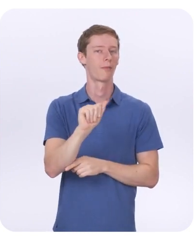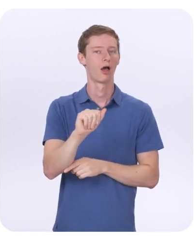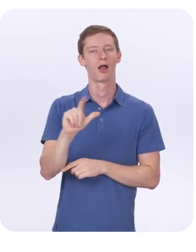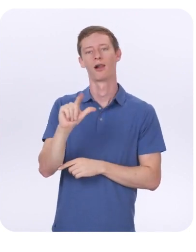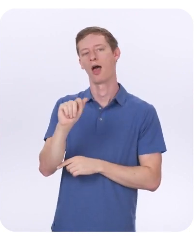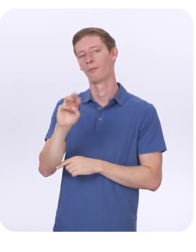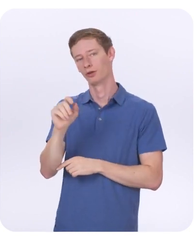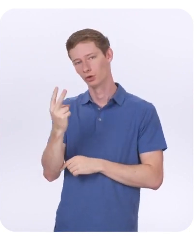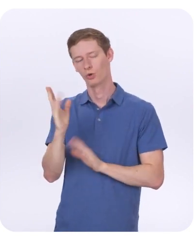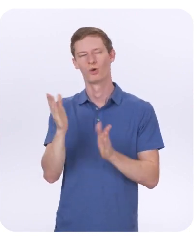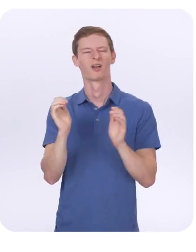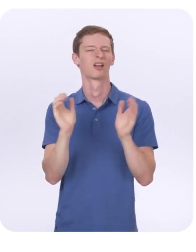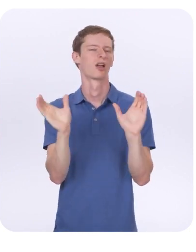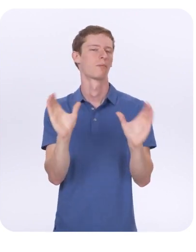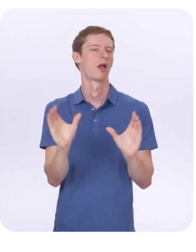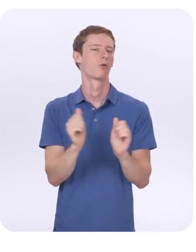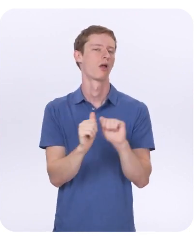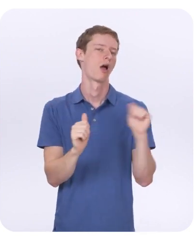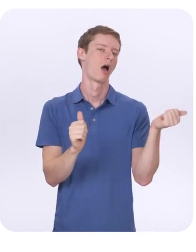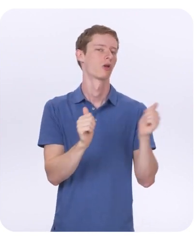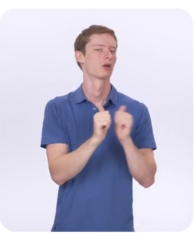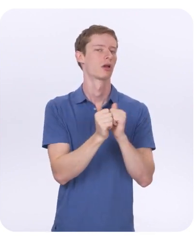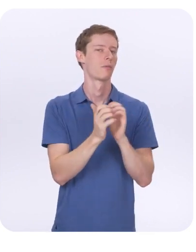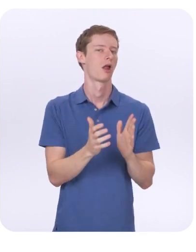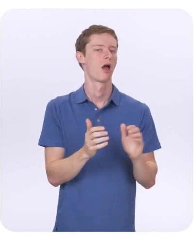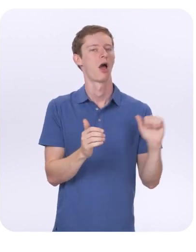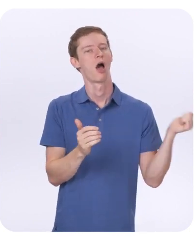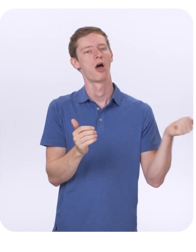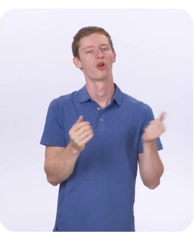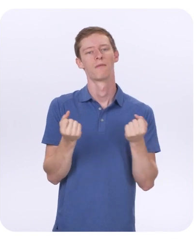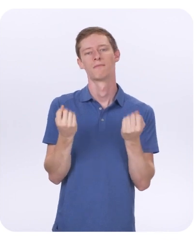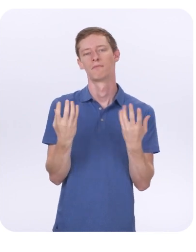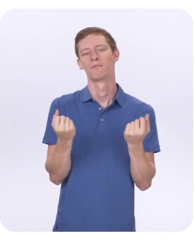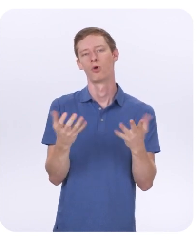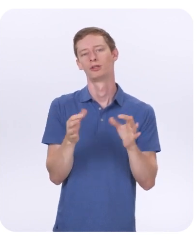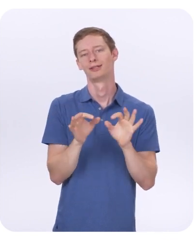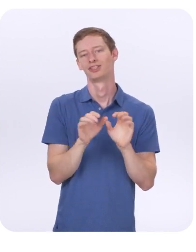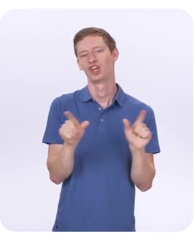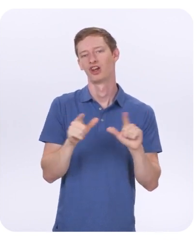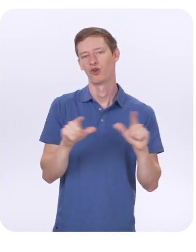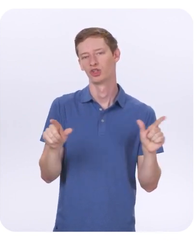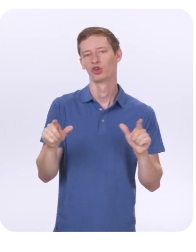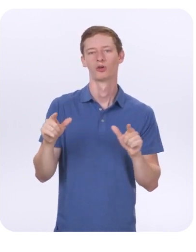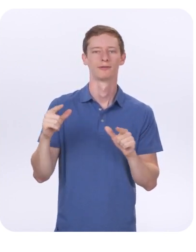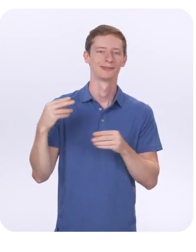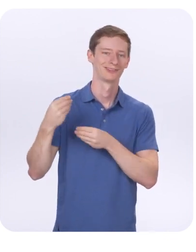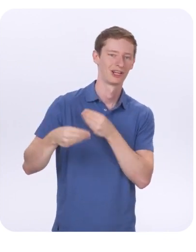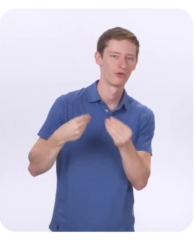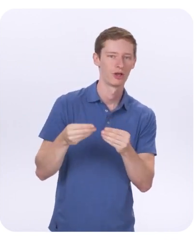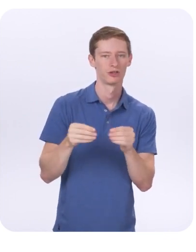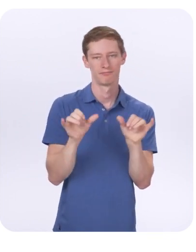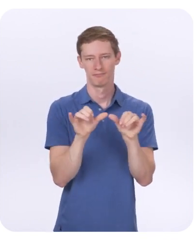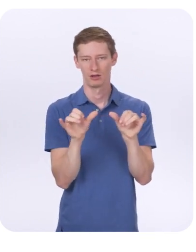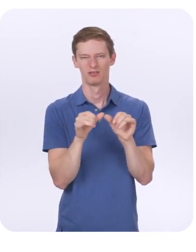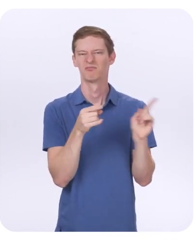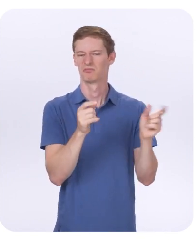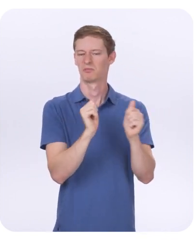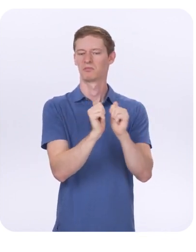As you can expect, larger models, those that are amongst the right; perform better for both the Code Llama and